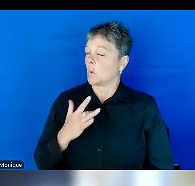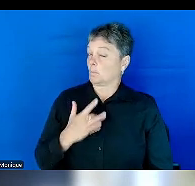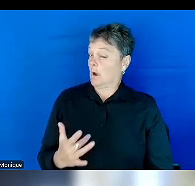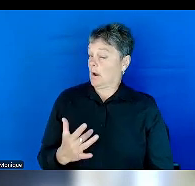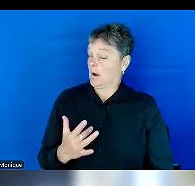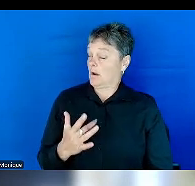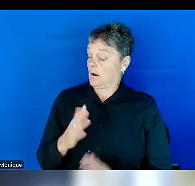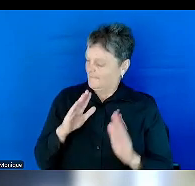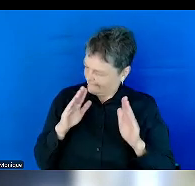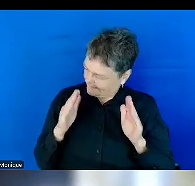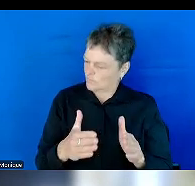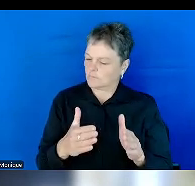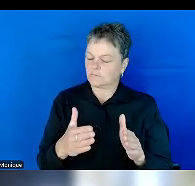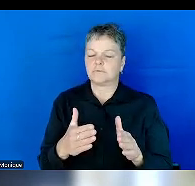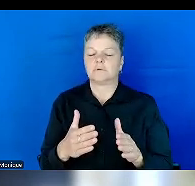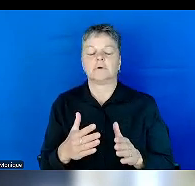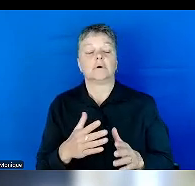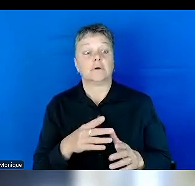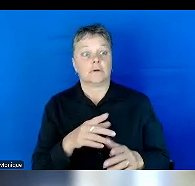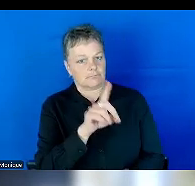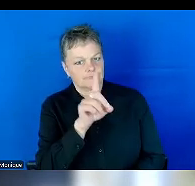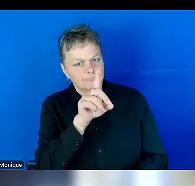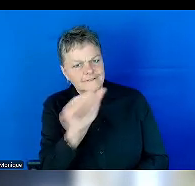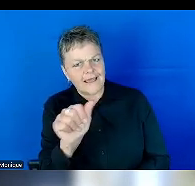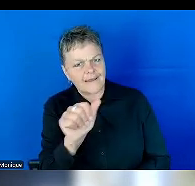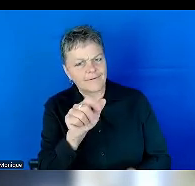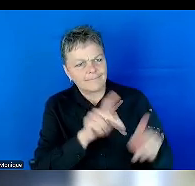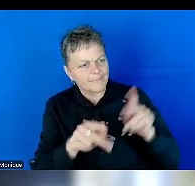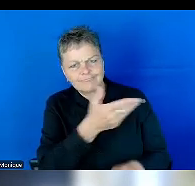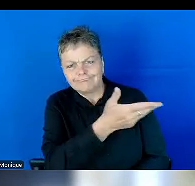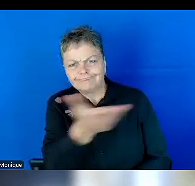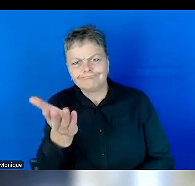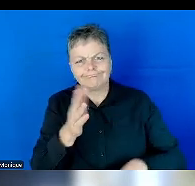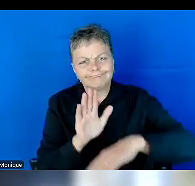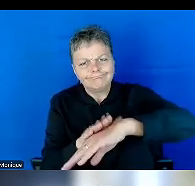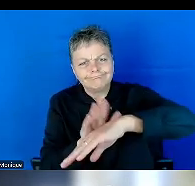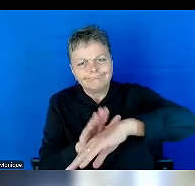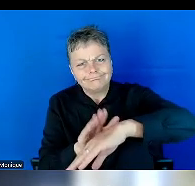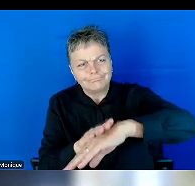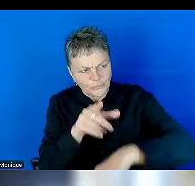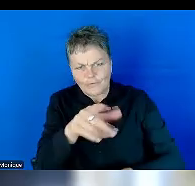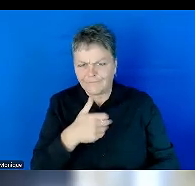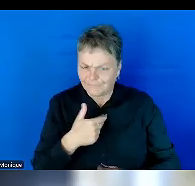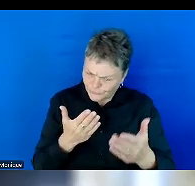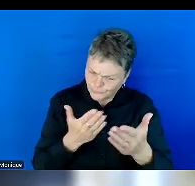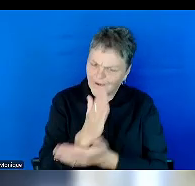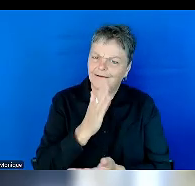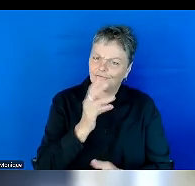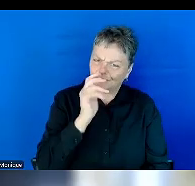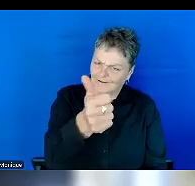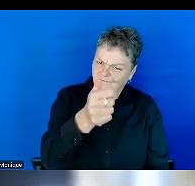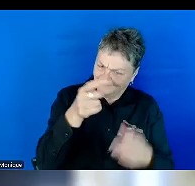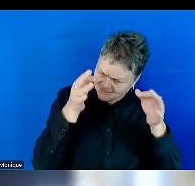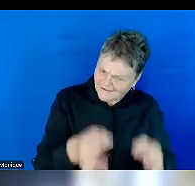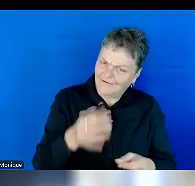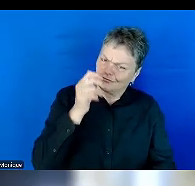people with disabilities about their right to make their own decisions. Um this includes information